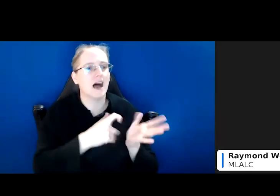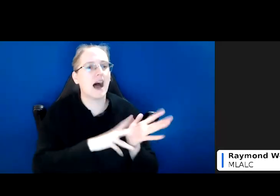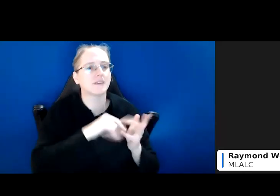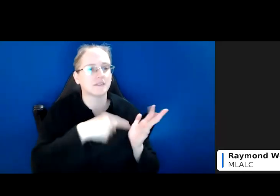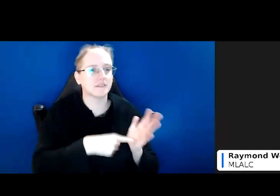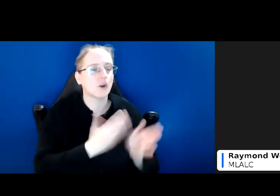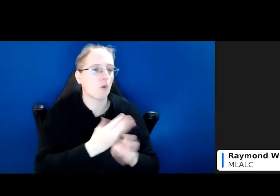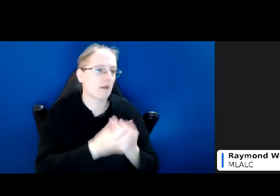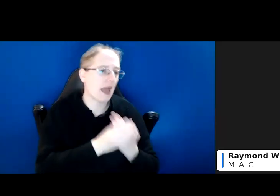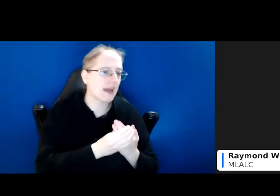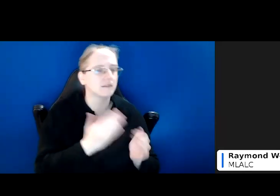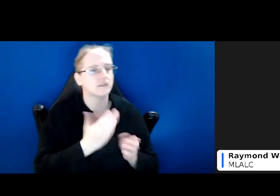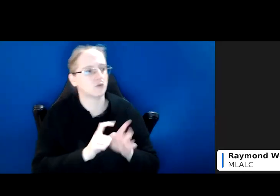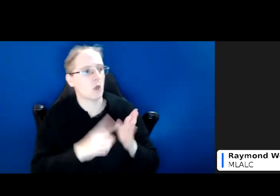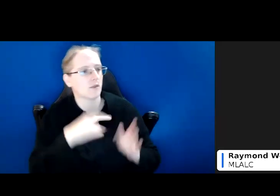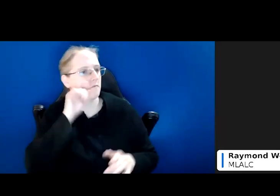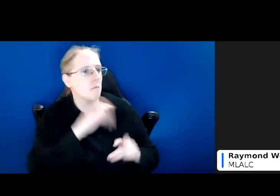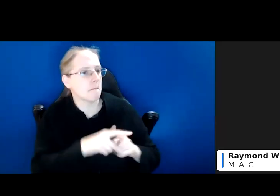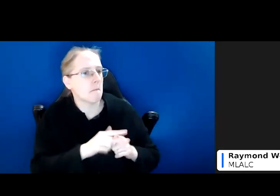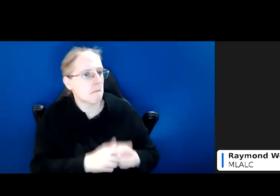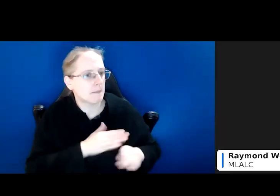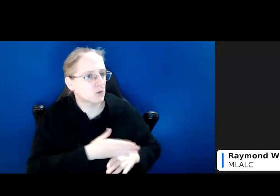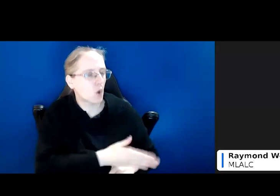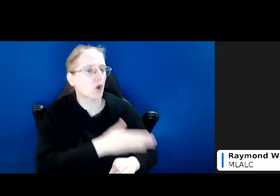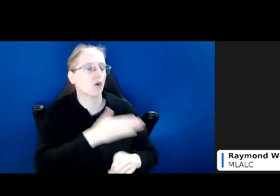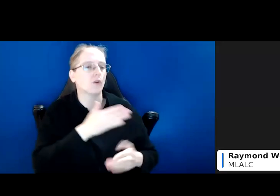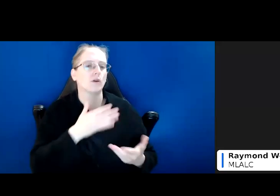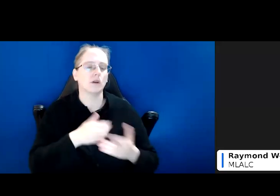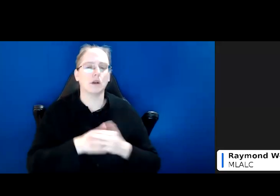laboring where, you know, sort of it was manual labour.